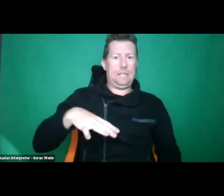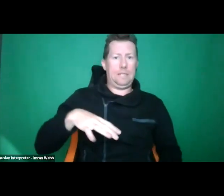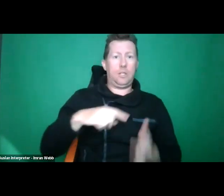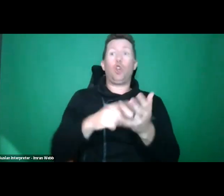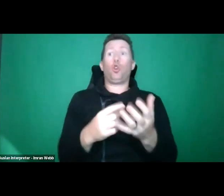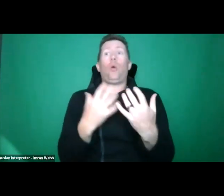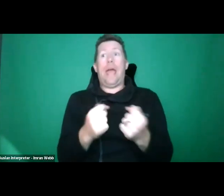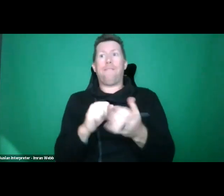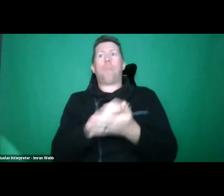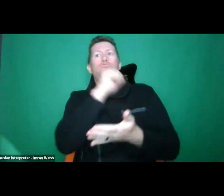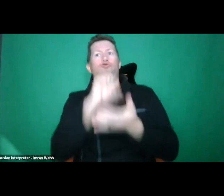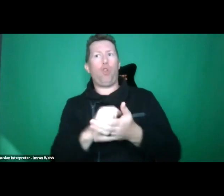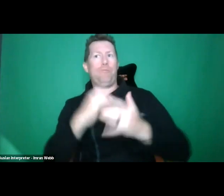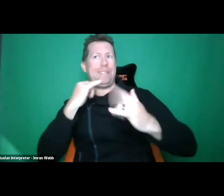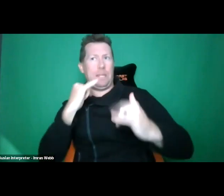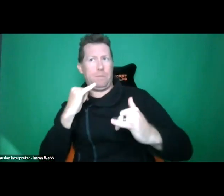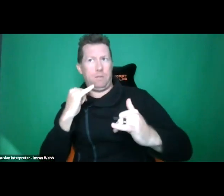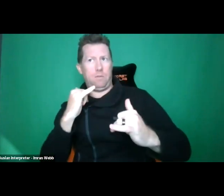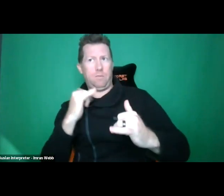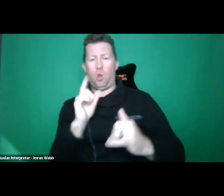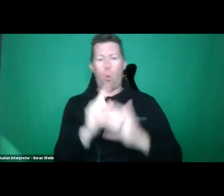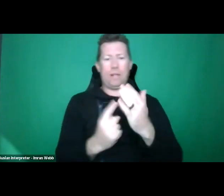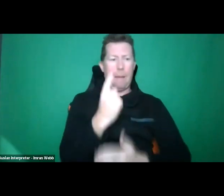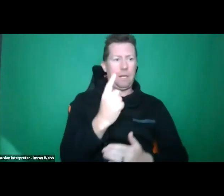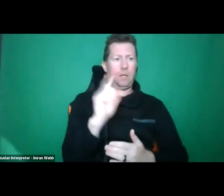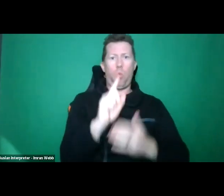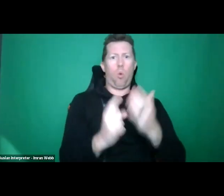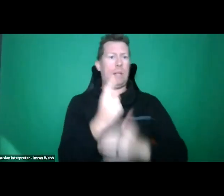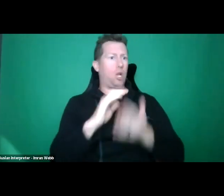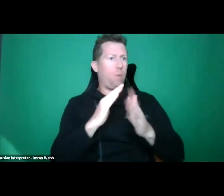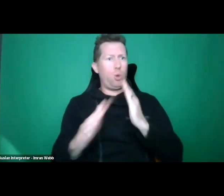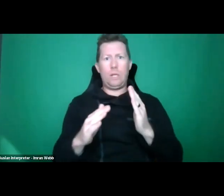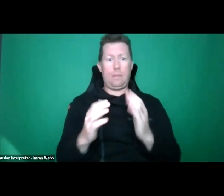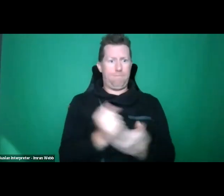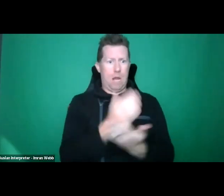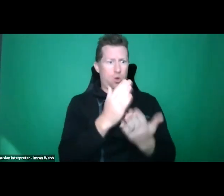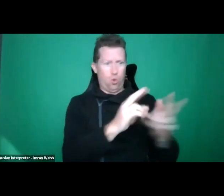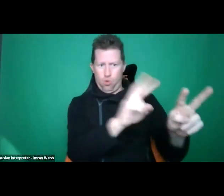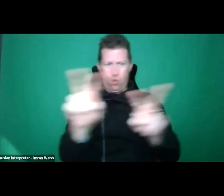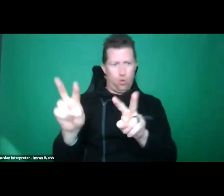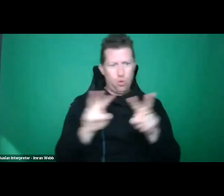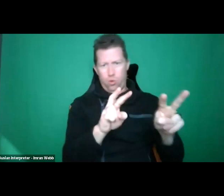assessment of what is occurring in the community to take place.